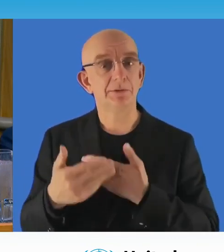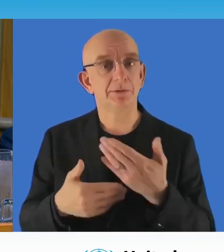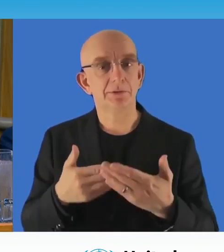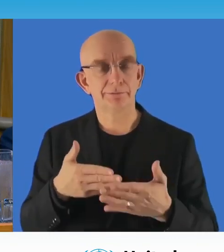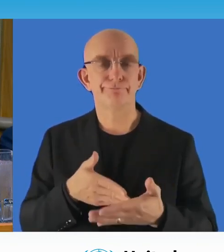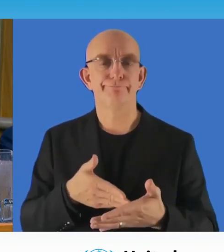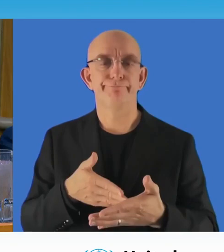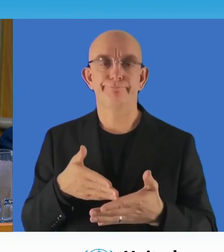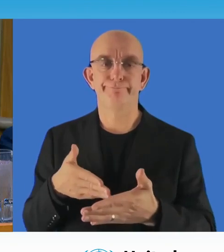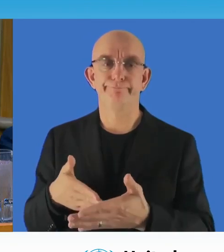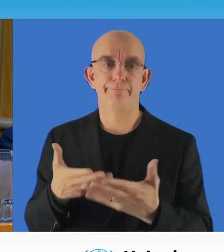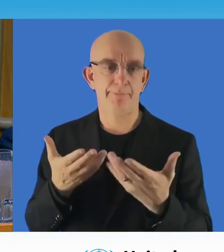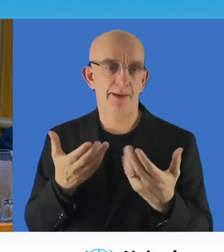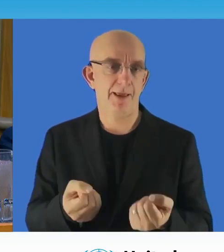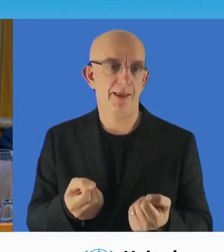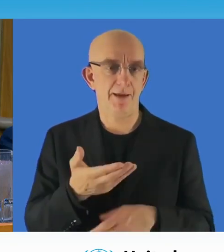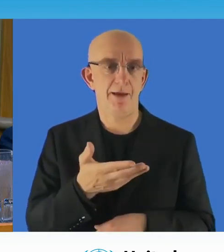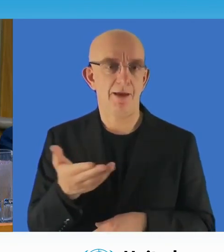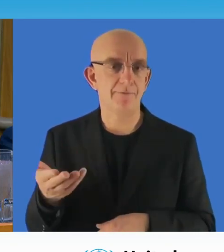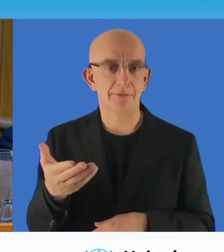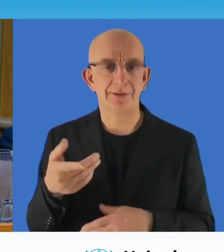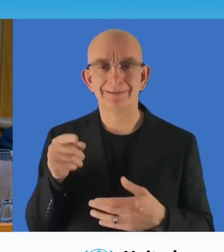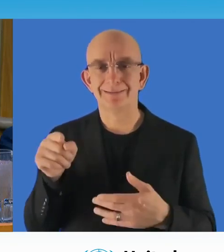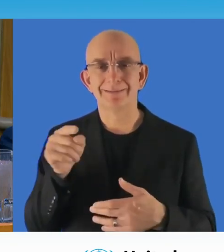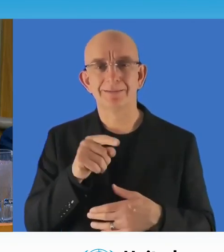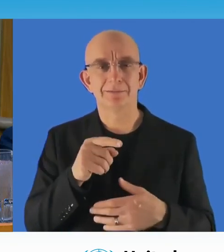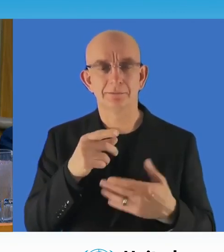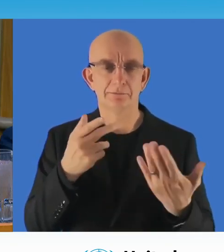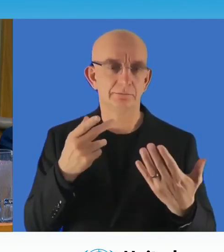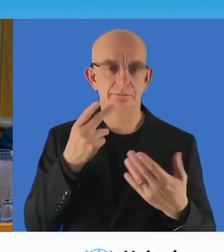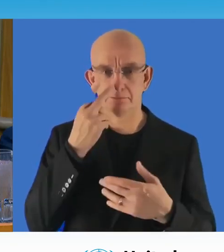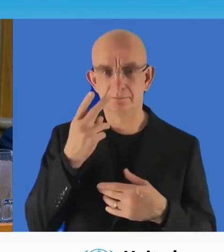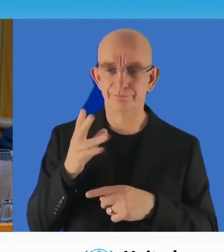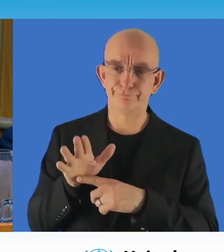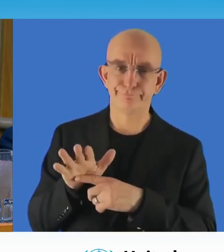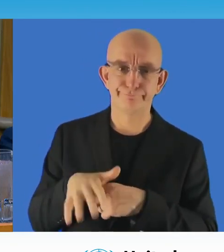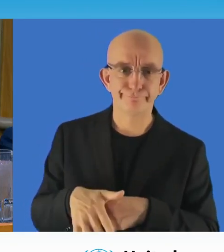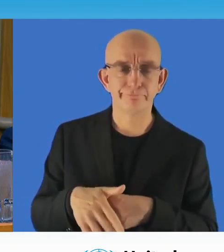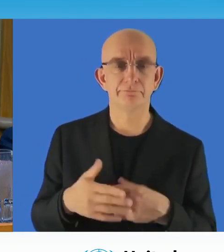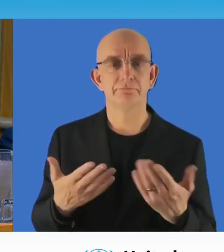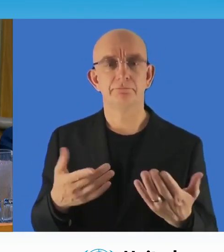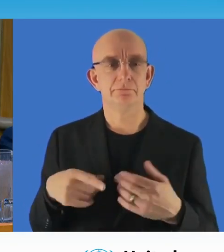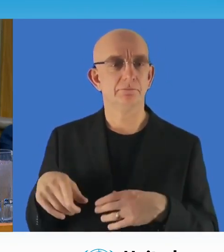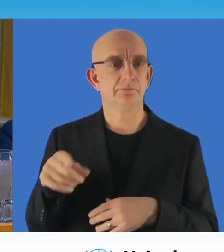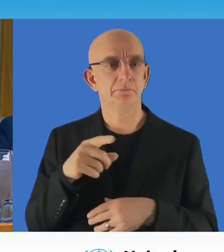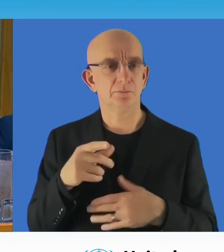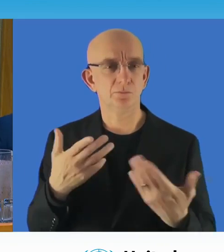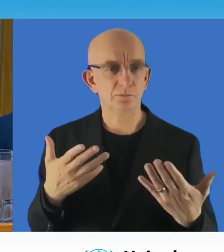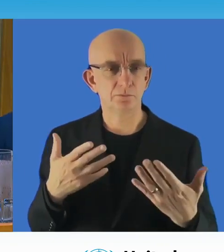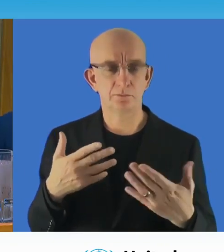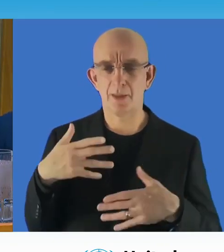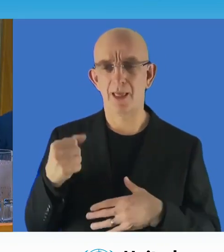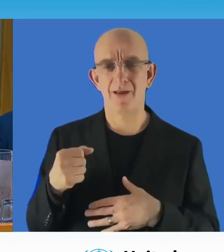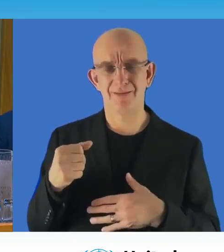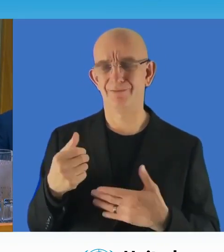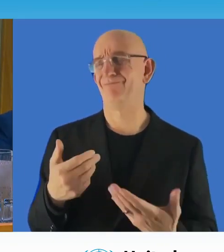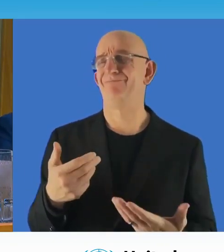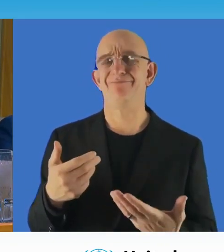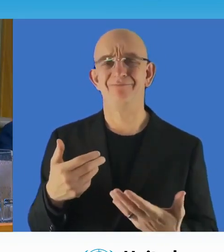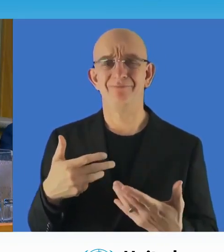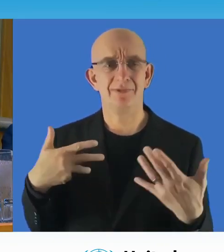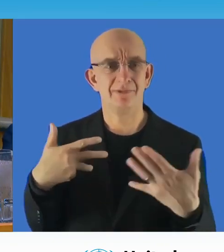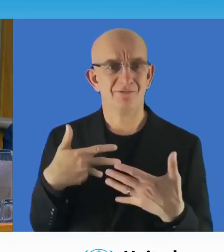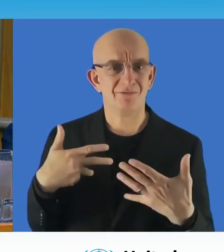stereotypes and unfounded irrational fears the support and Care Systems they need are